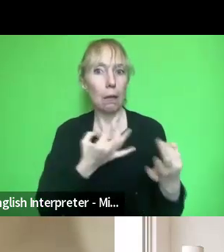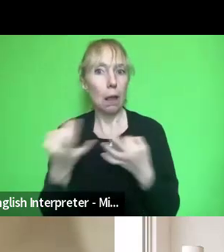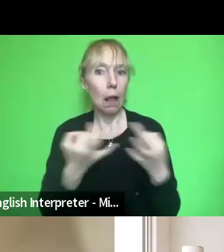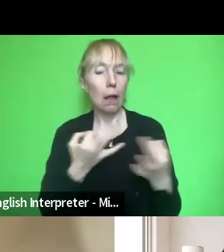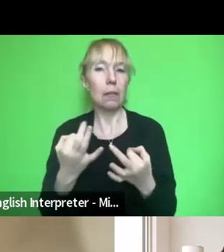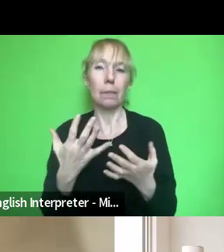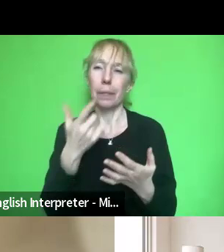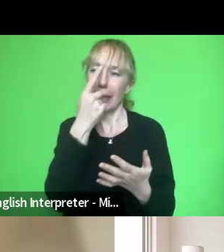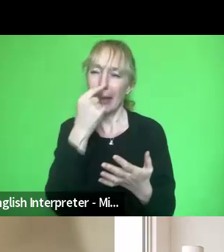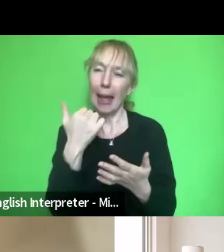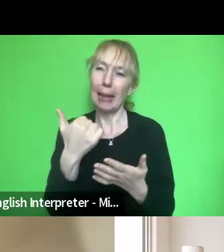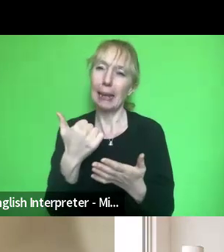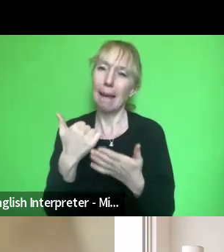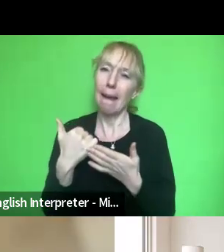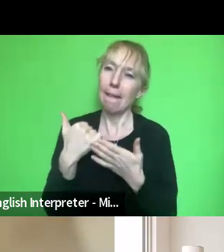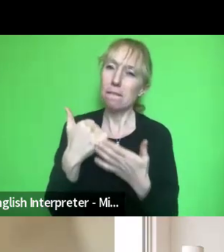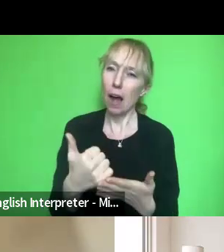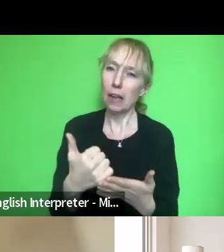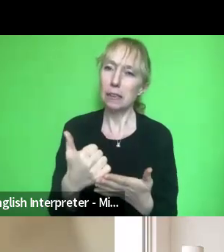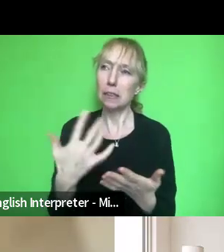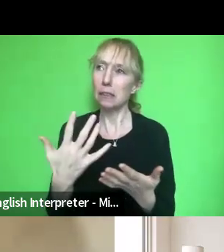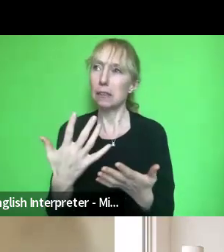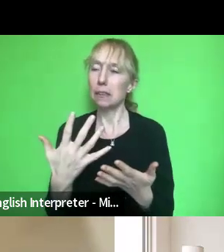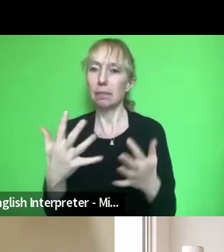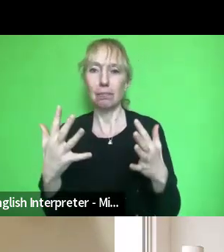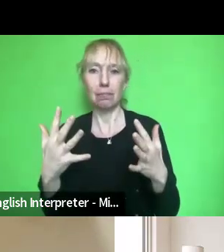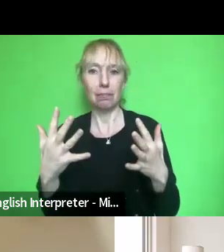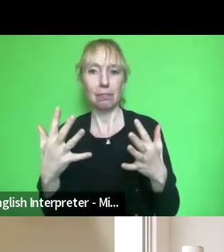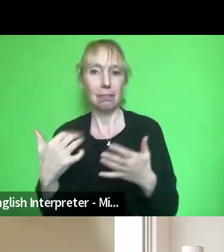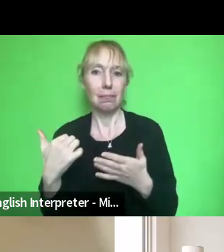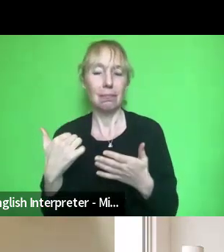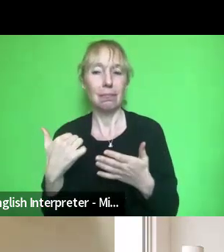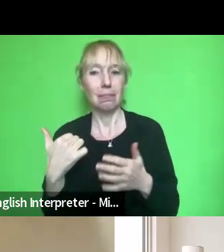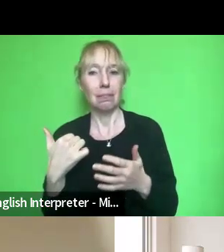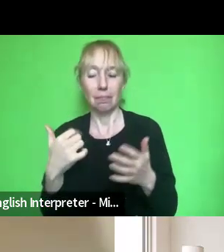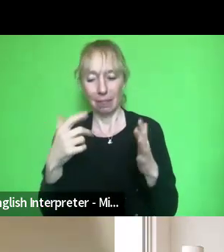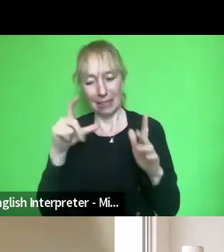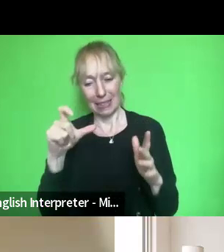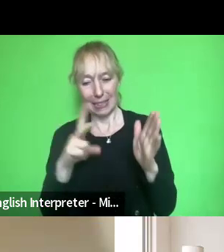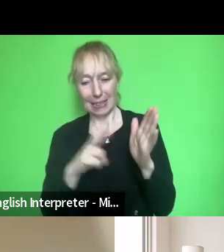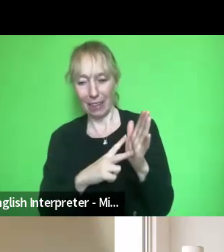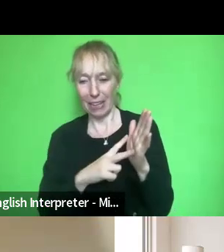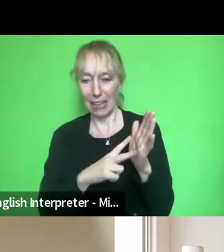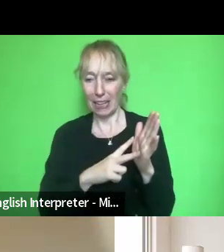experience to help you you know, for your CV kind of thing, that would help, would sort of be something that